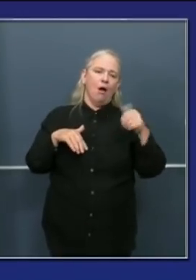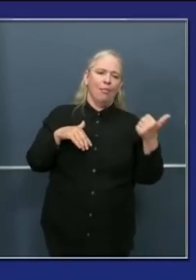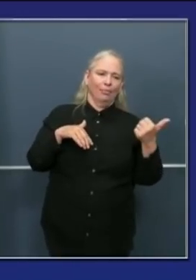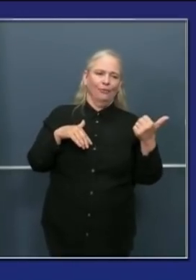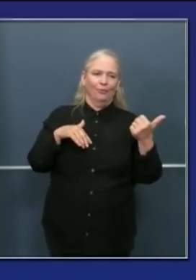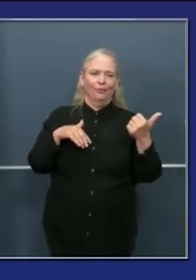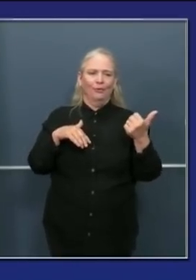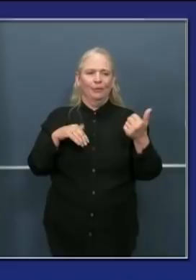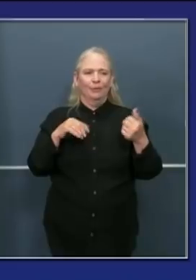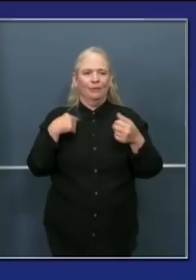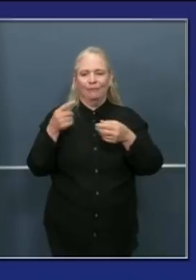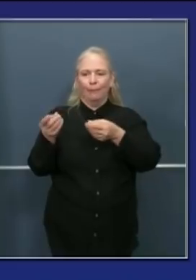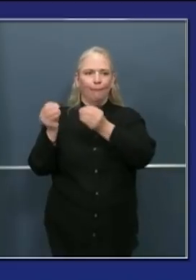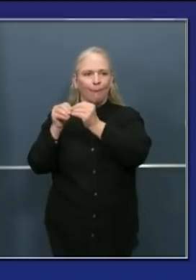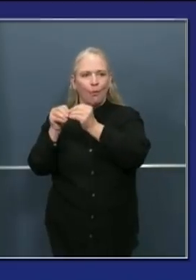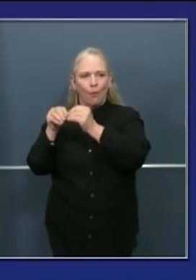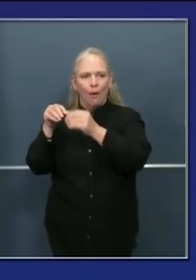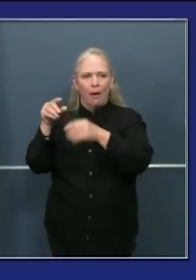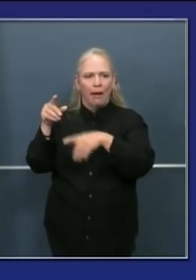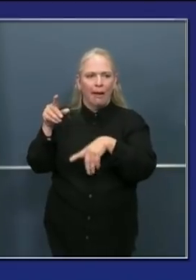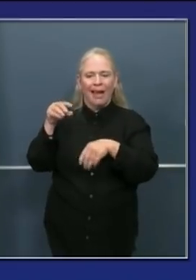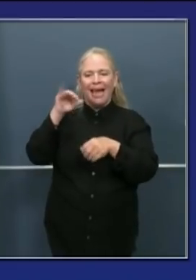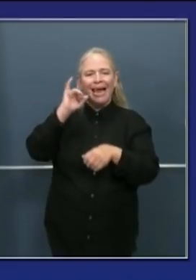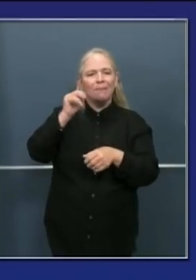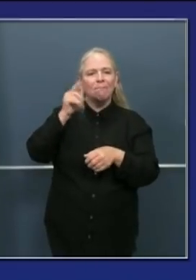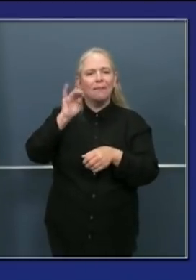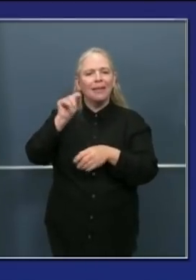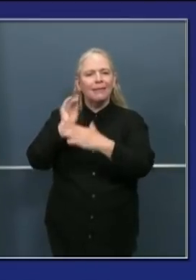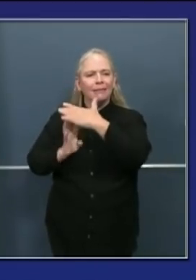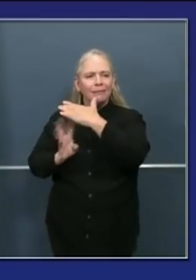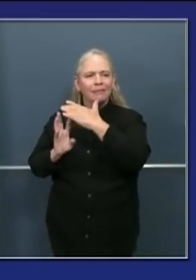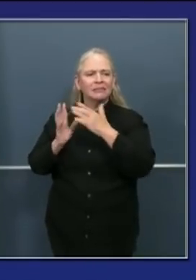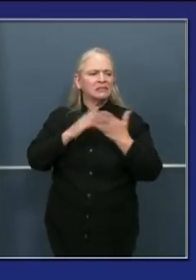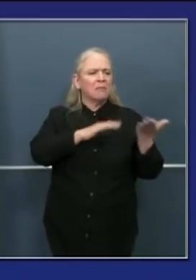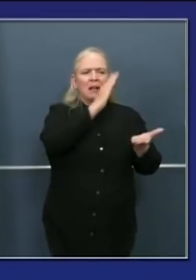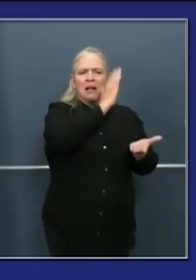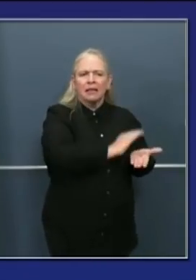THE STATE WHERE THAT NUMBER IS SUBSTANTIALLY HIGHER AND THAT'S PART OF OUR MONITORING LIST AND